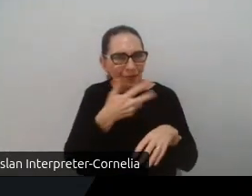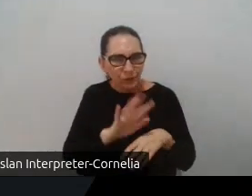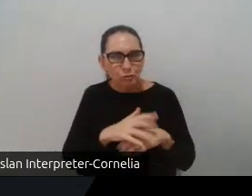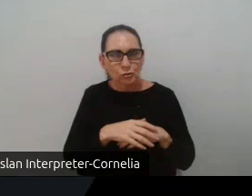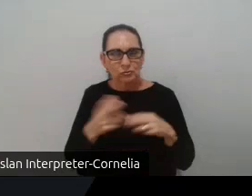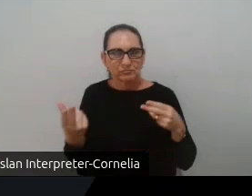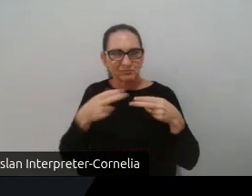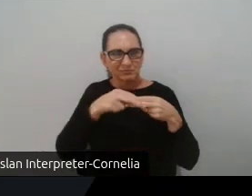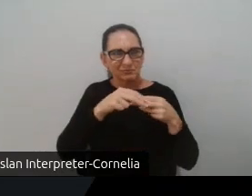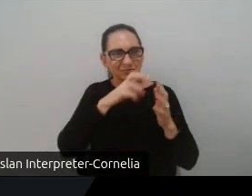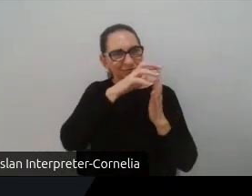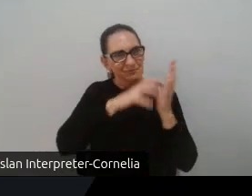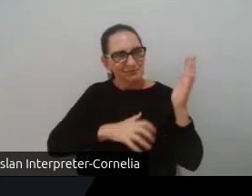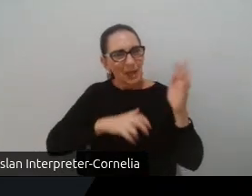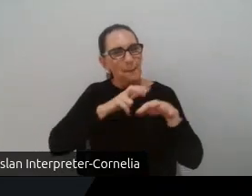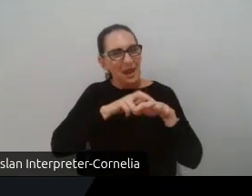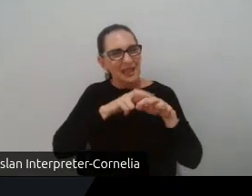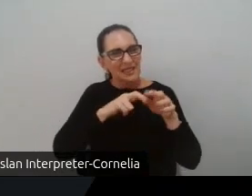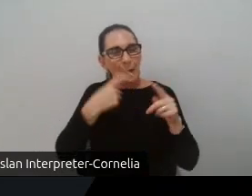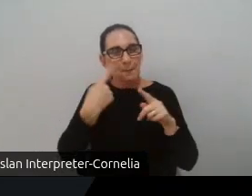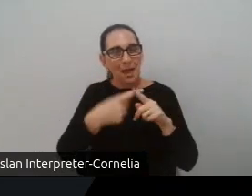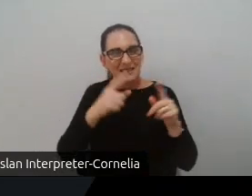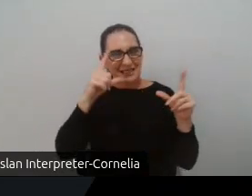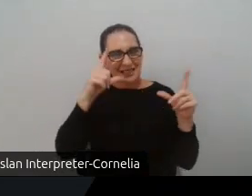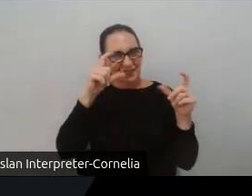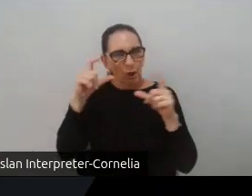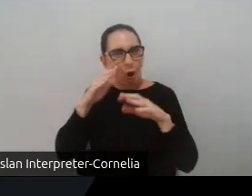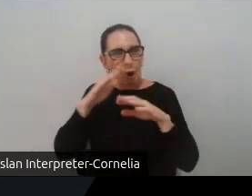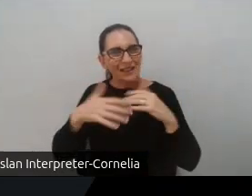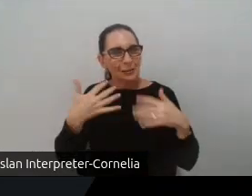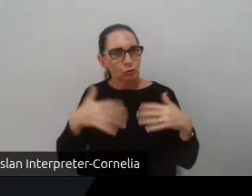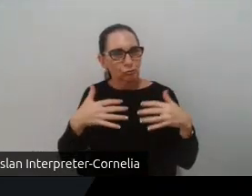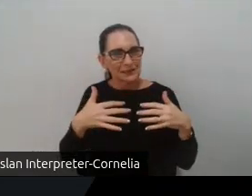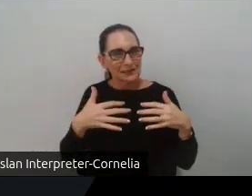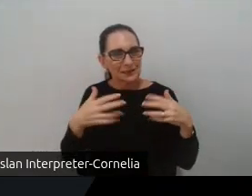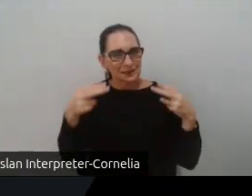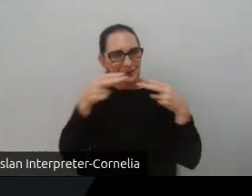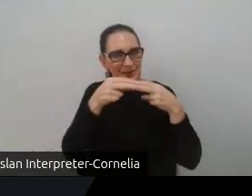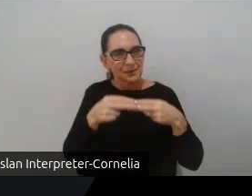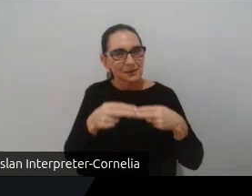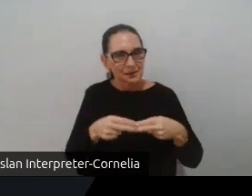statement to the police and also photographs of her injuries such as the bruises. So this is where